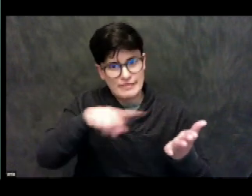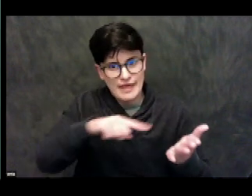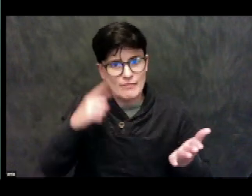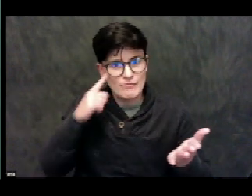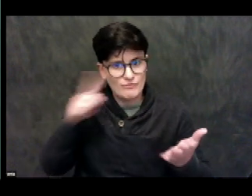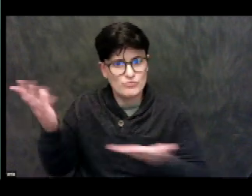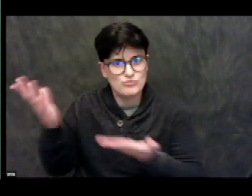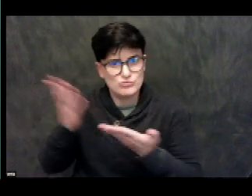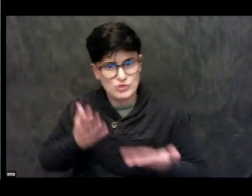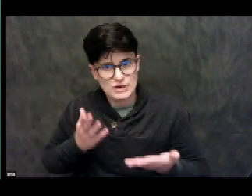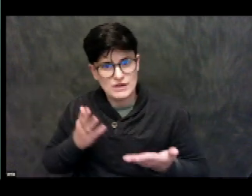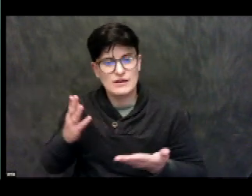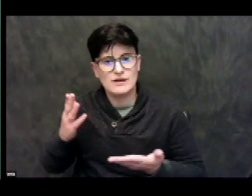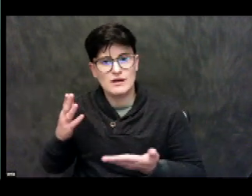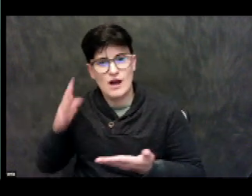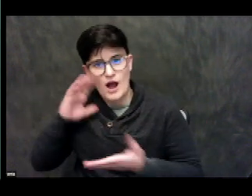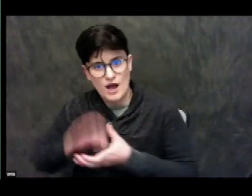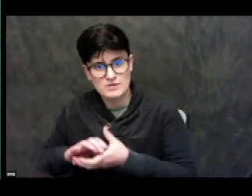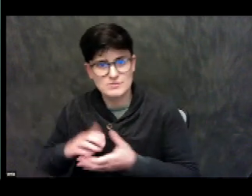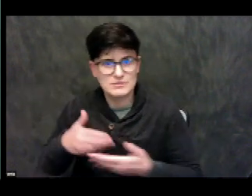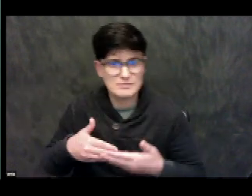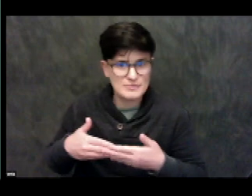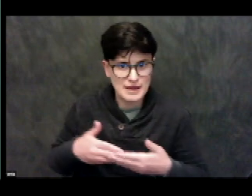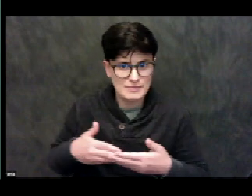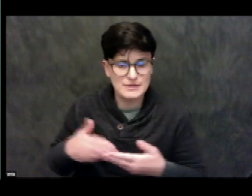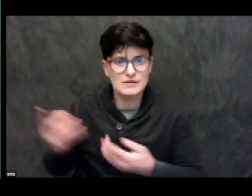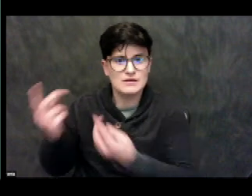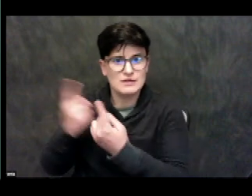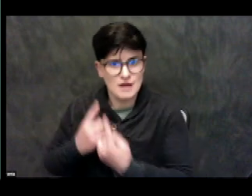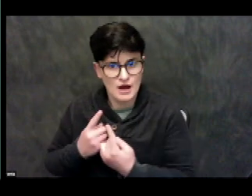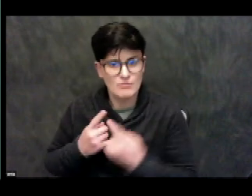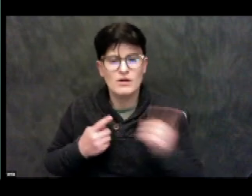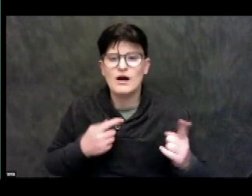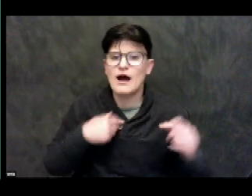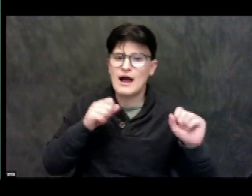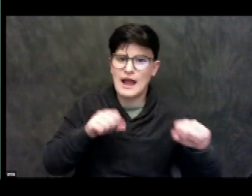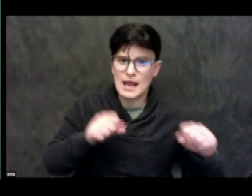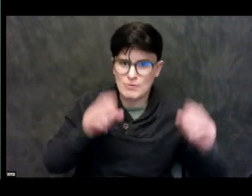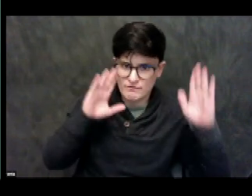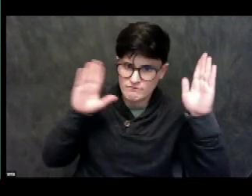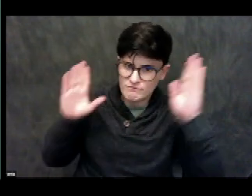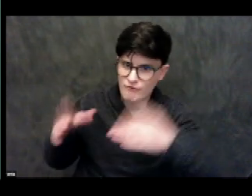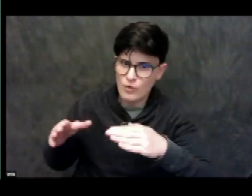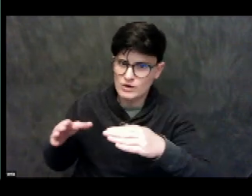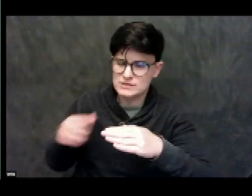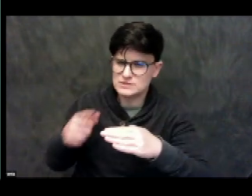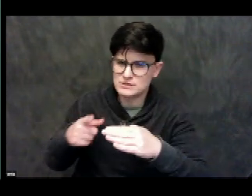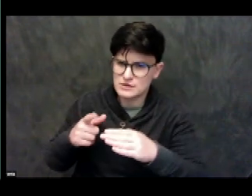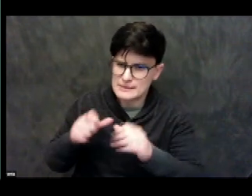in there because I was able to focus on them. And I feel like that kind of kept me